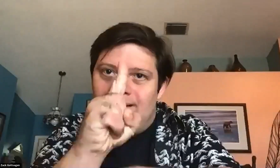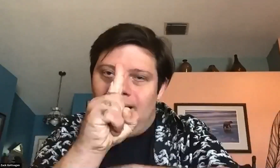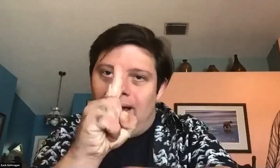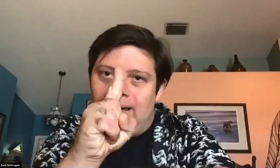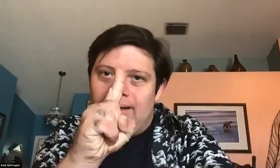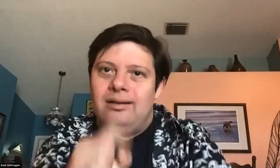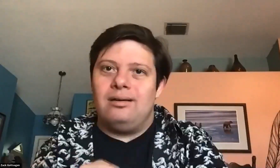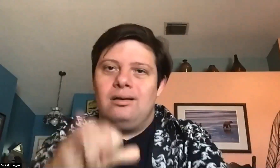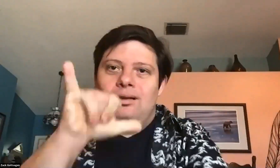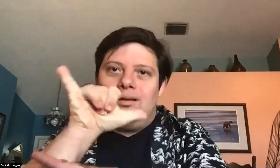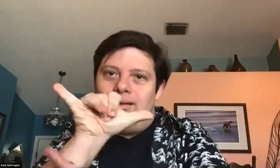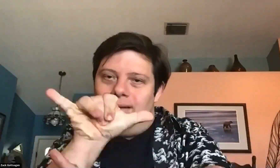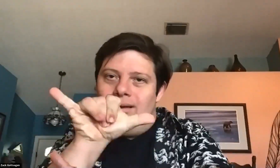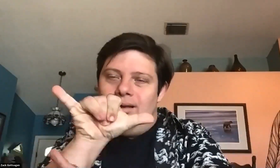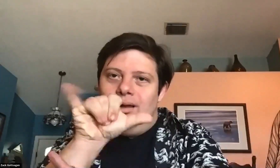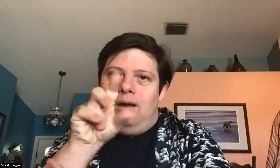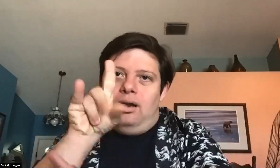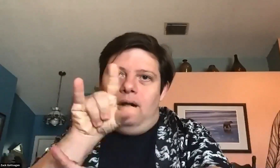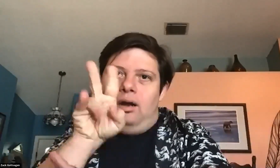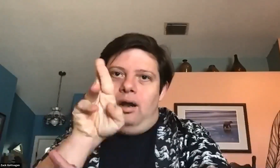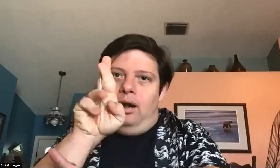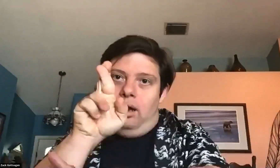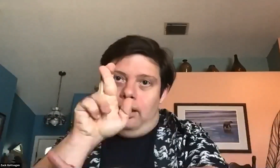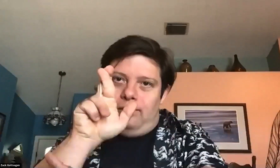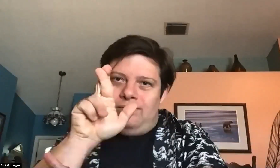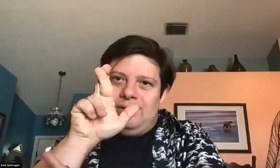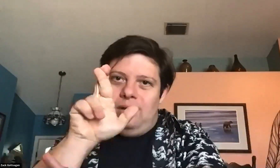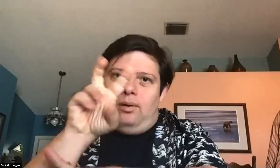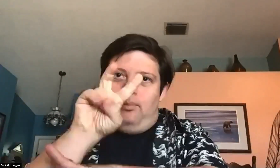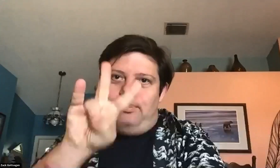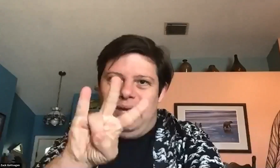I am very good at doing that. I'll